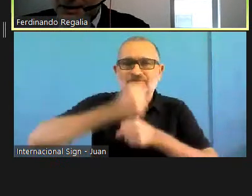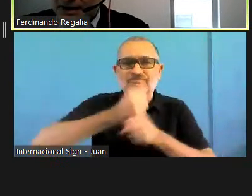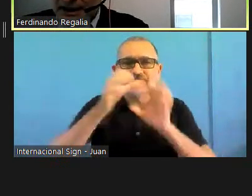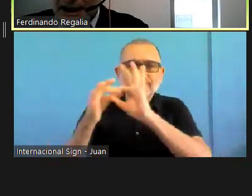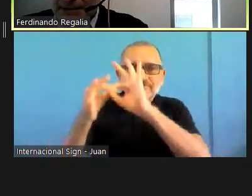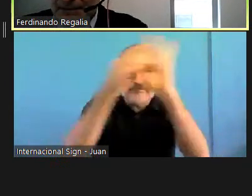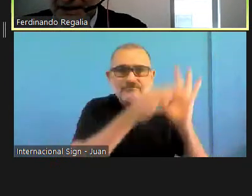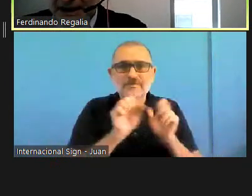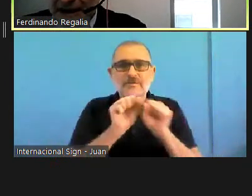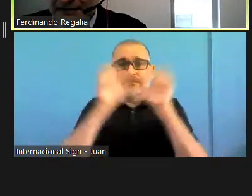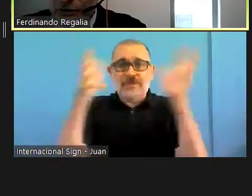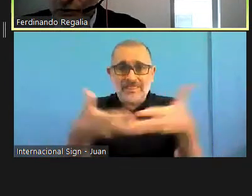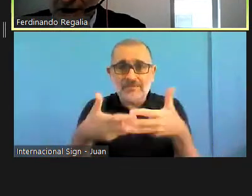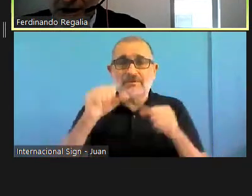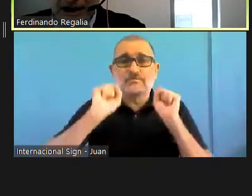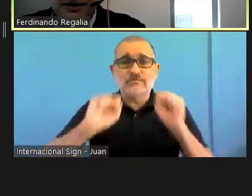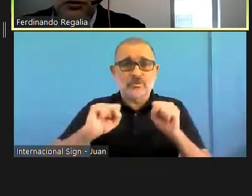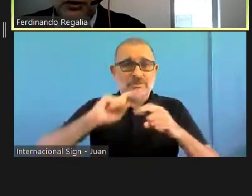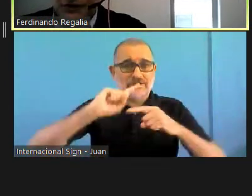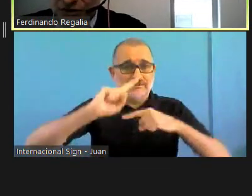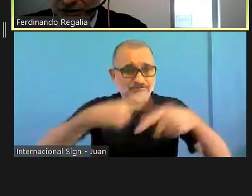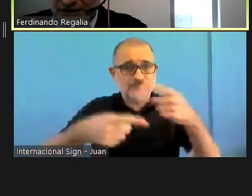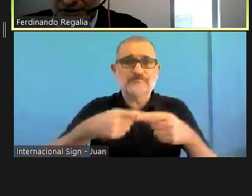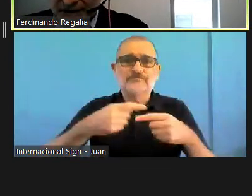NCD and mental health today and into the future.